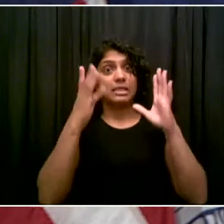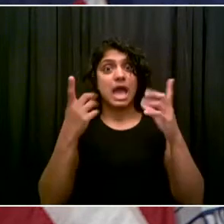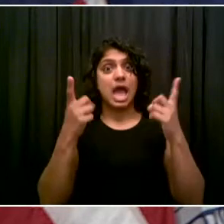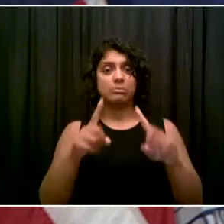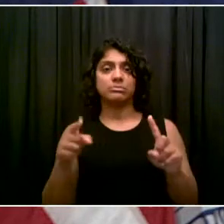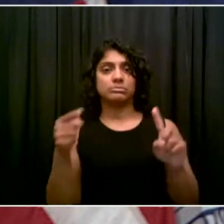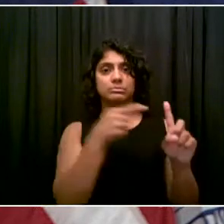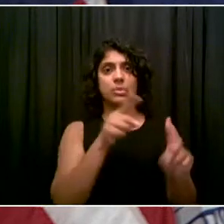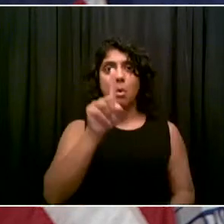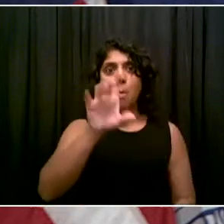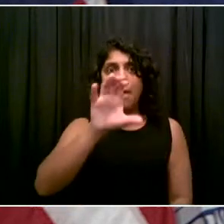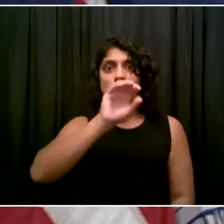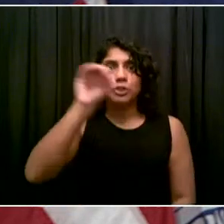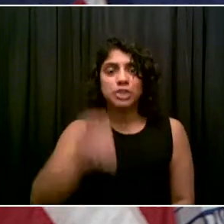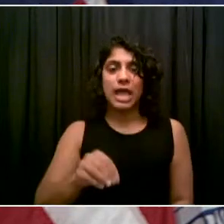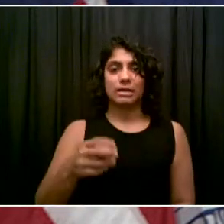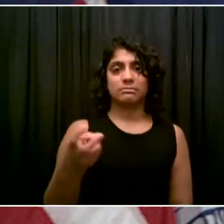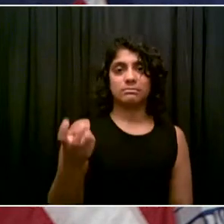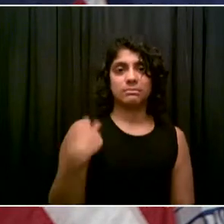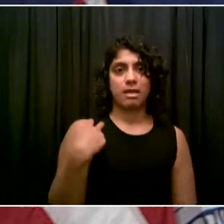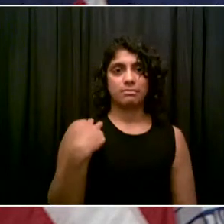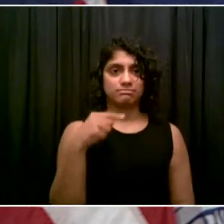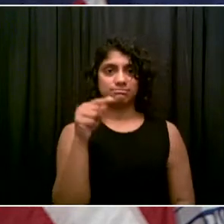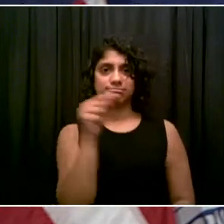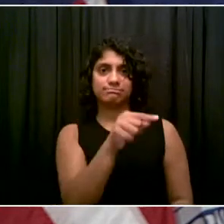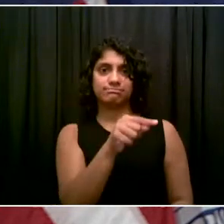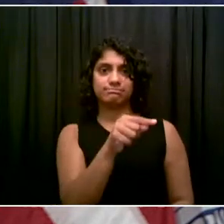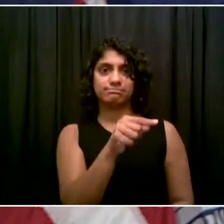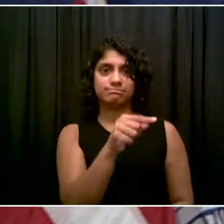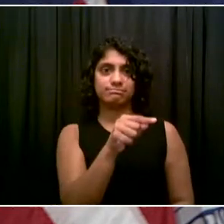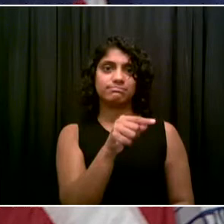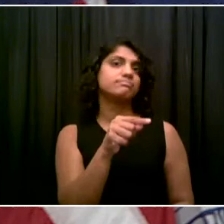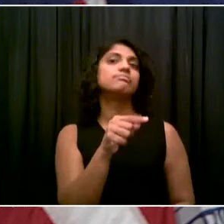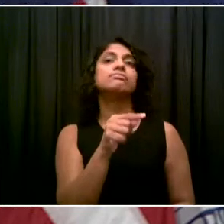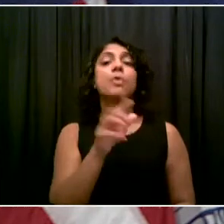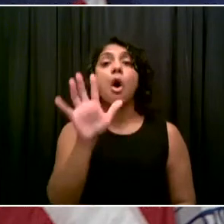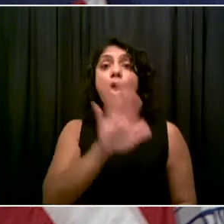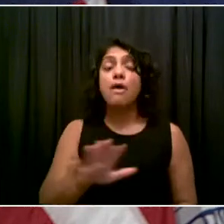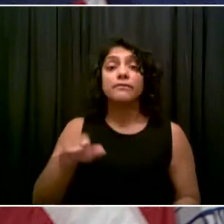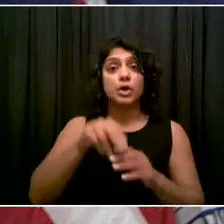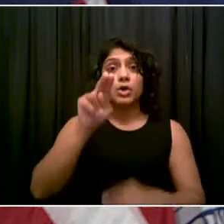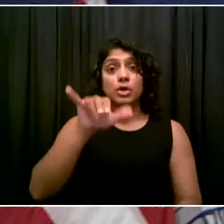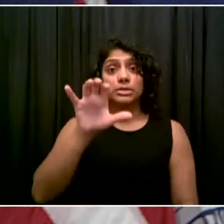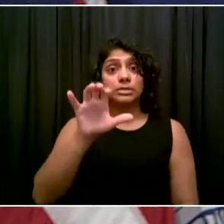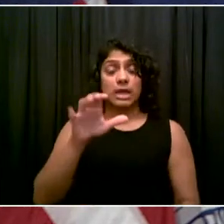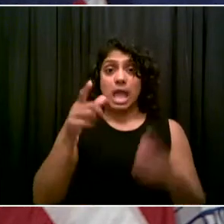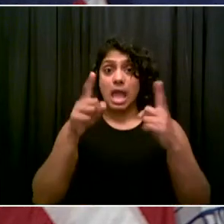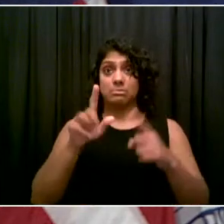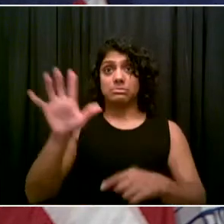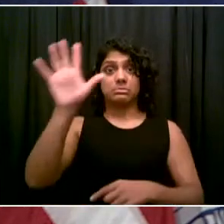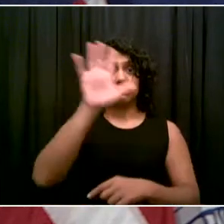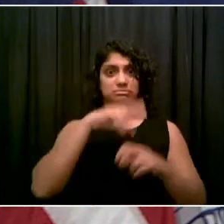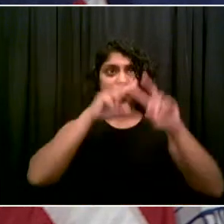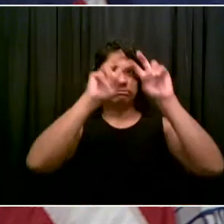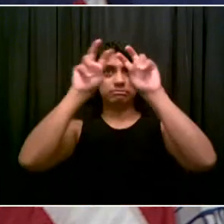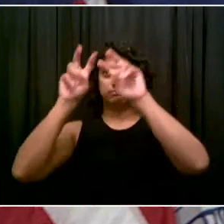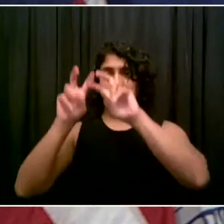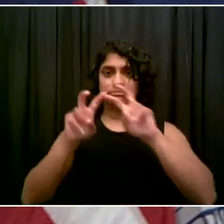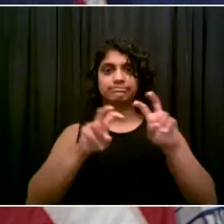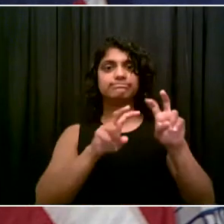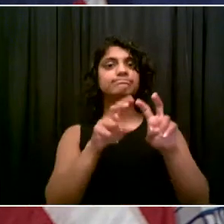INDIVIDUALS ARE